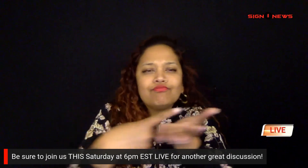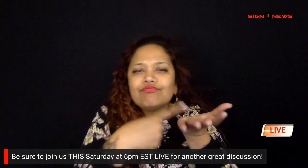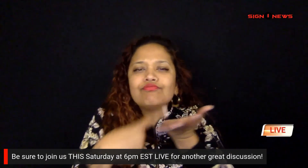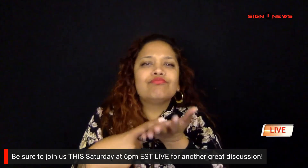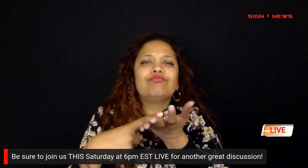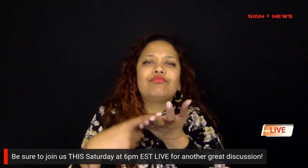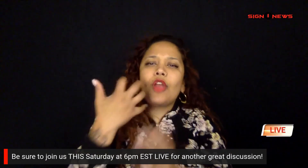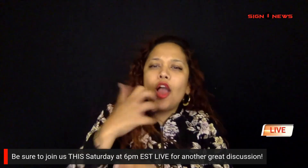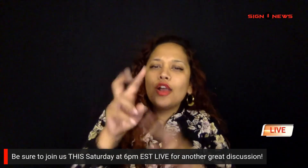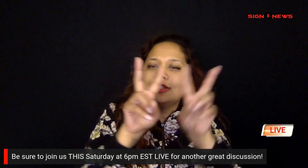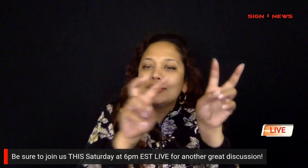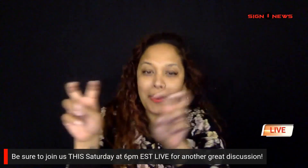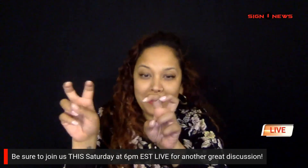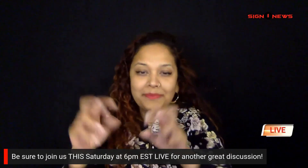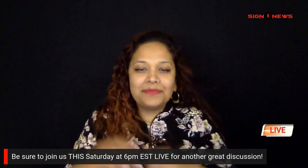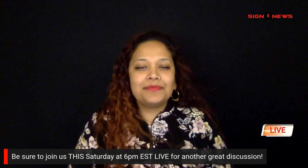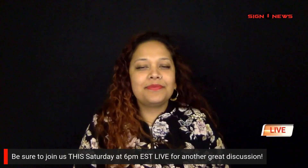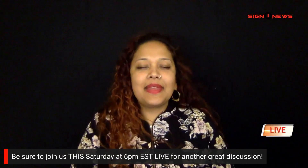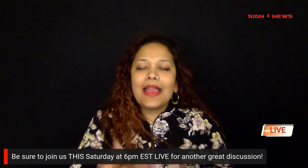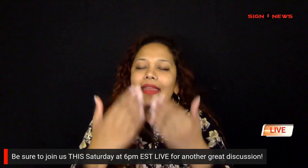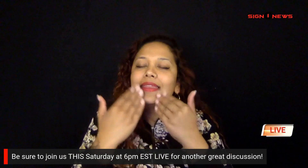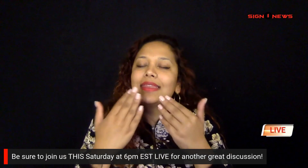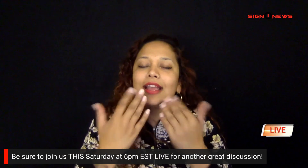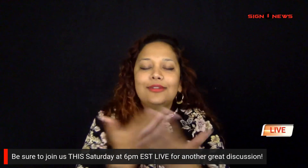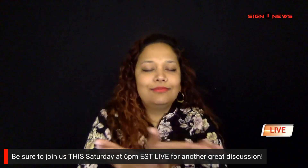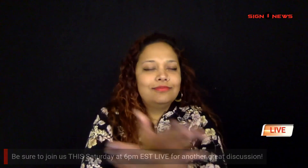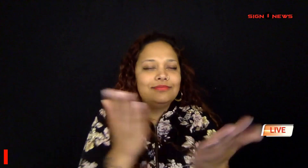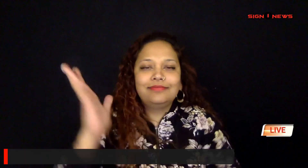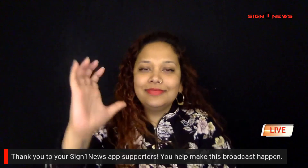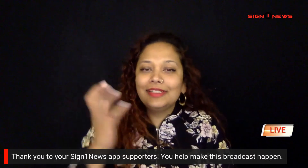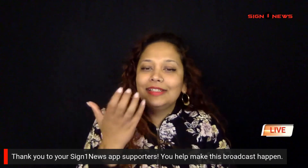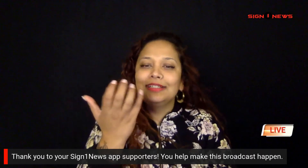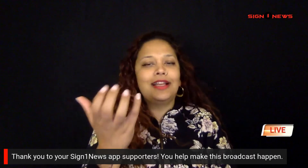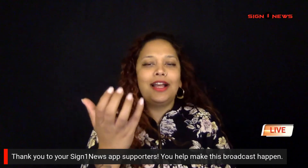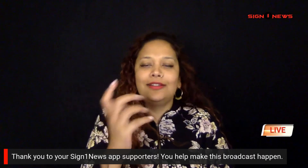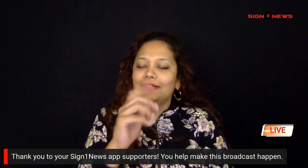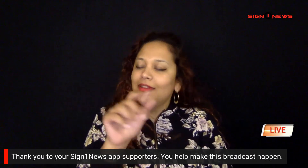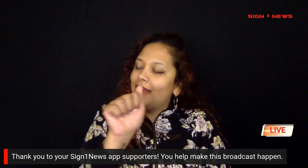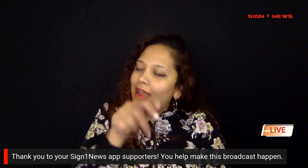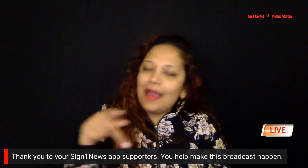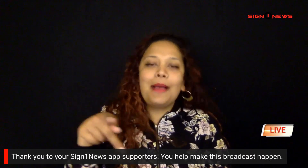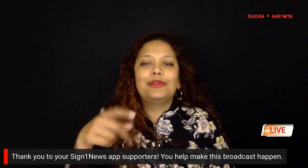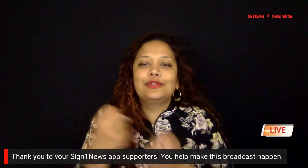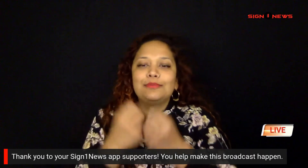to discuss the hot topics of the week a big thank you to our Sign1News app supporters